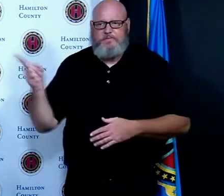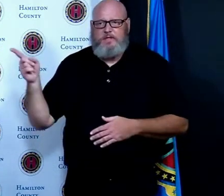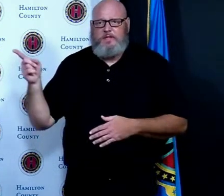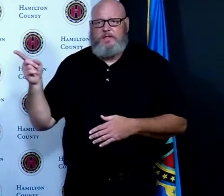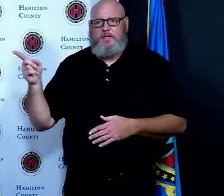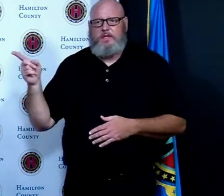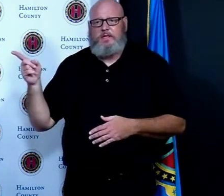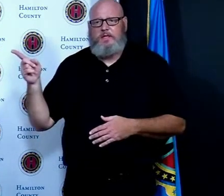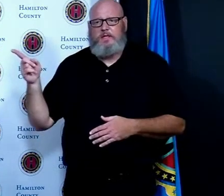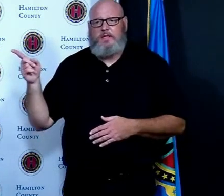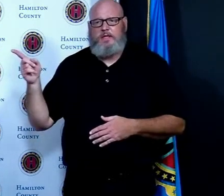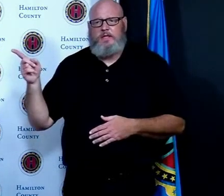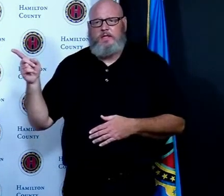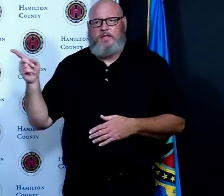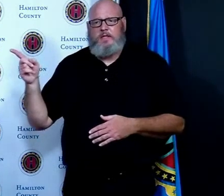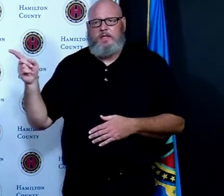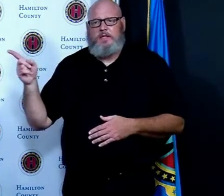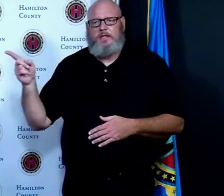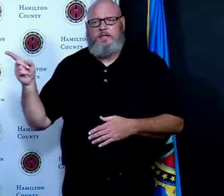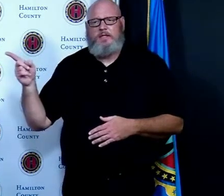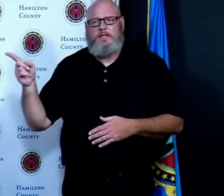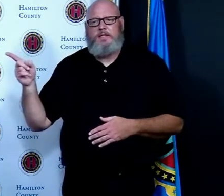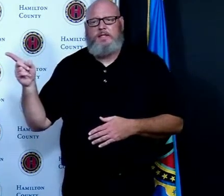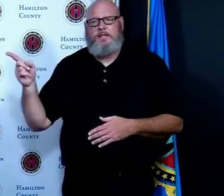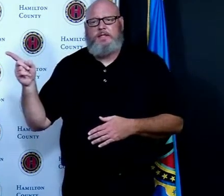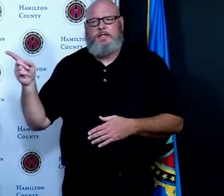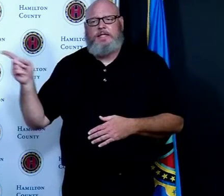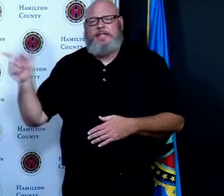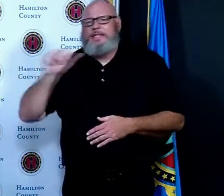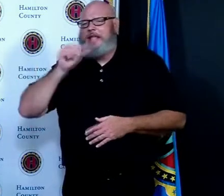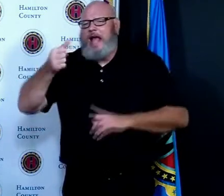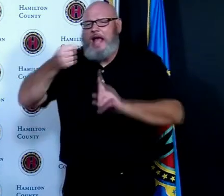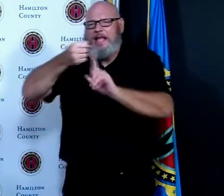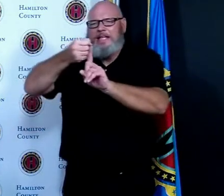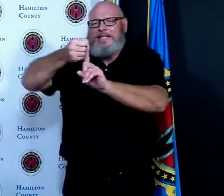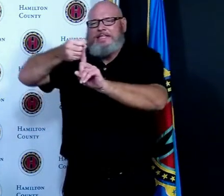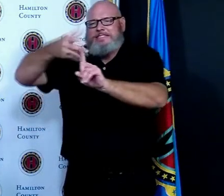elective surgeries it was just it wasn't the opportune time to say well listen we have a plan